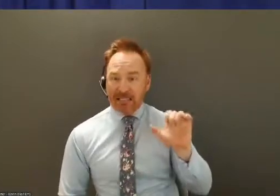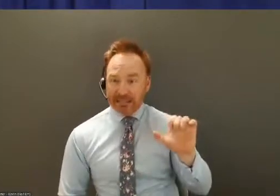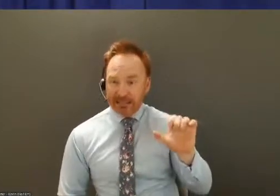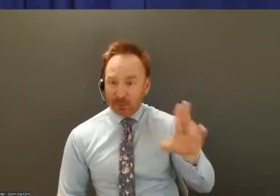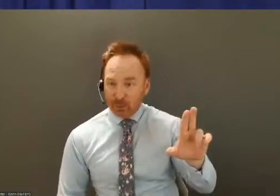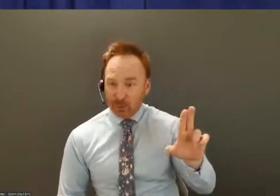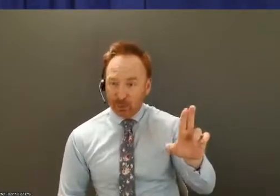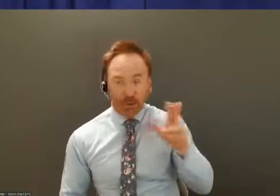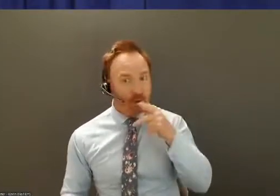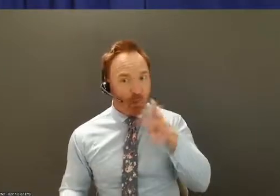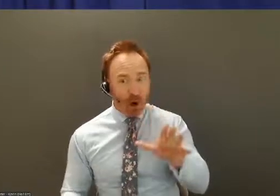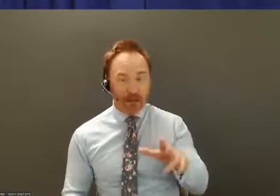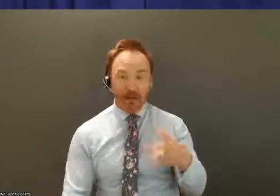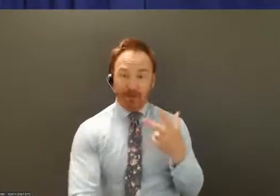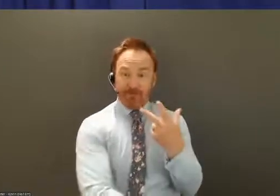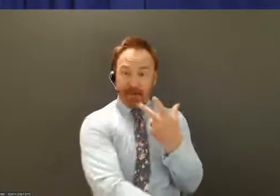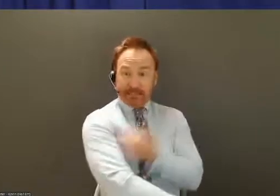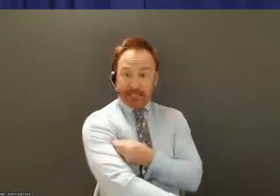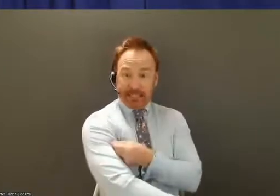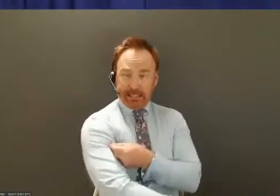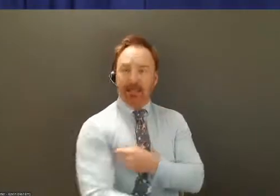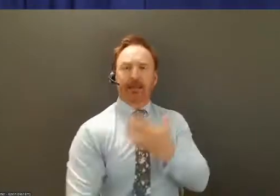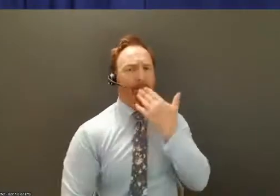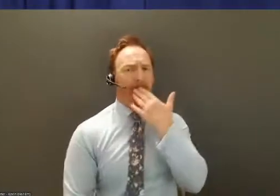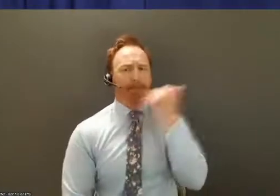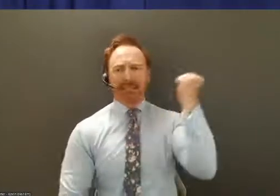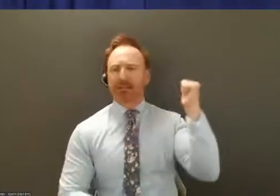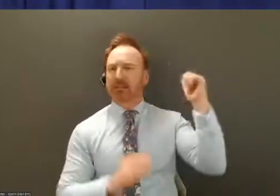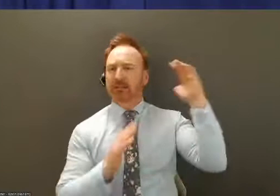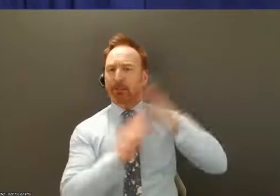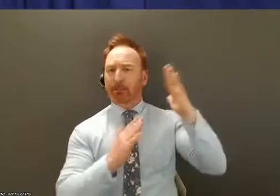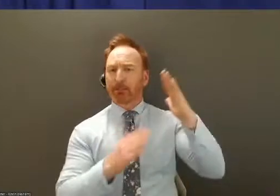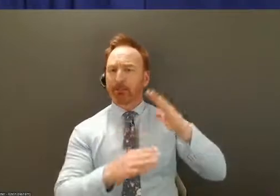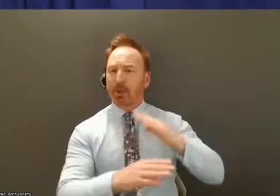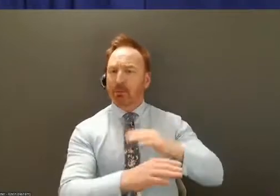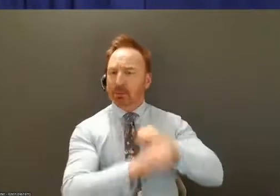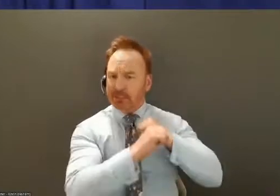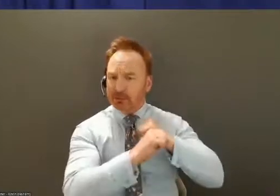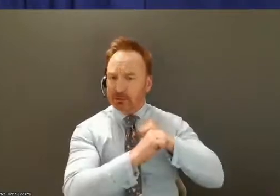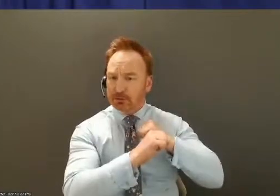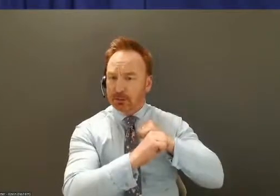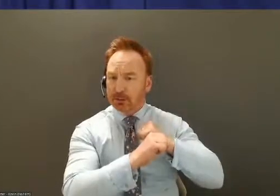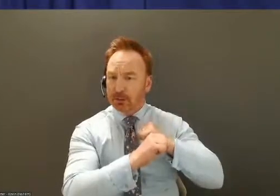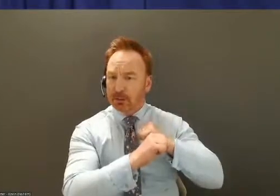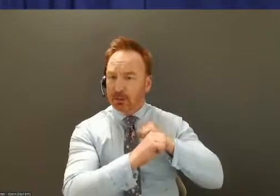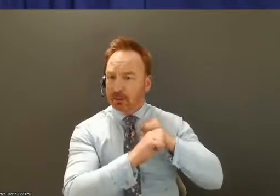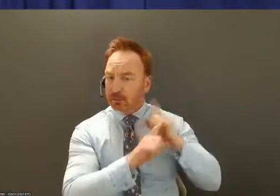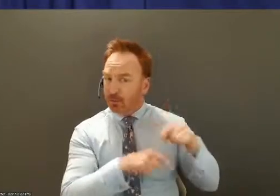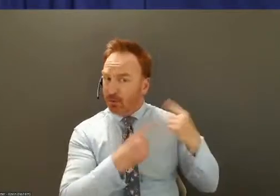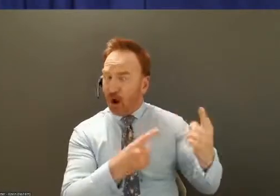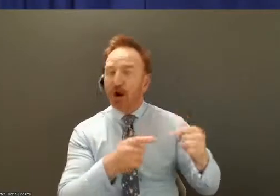territory. I know a lot of people rely on social media to talk about what